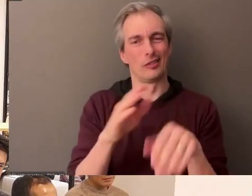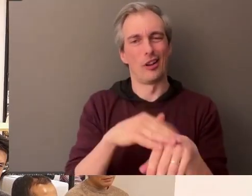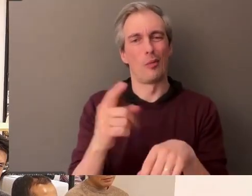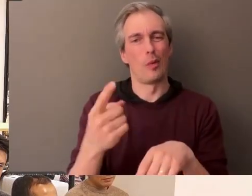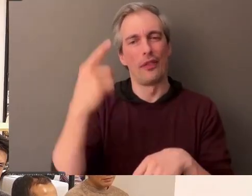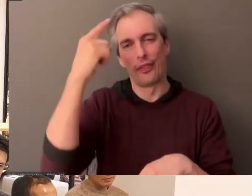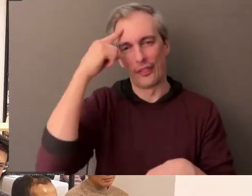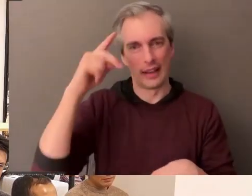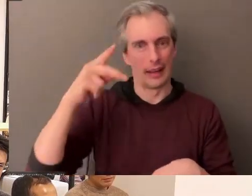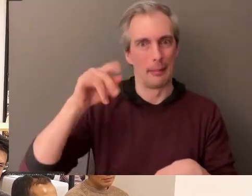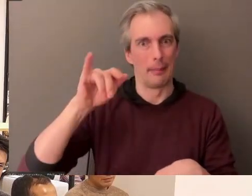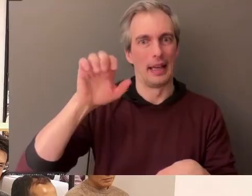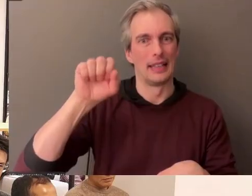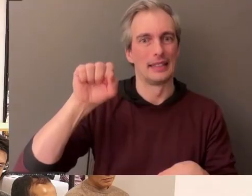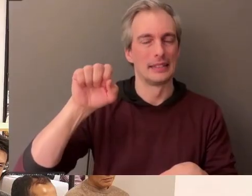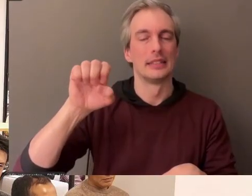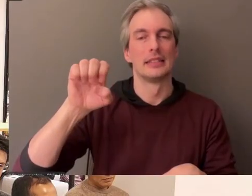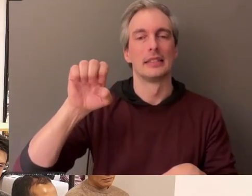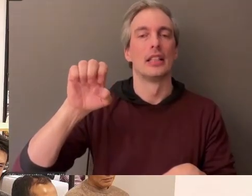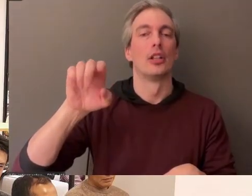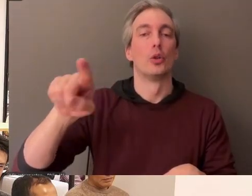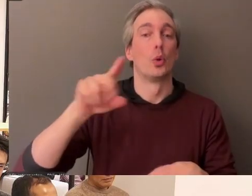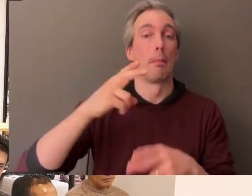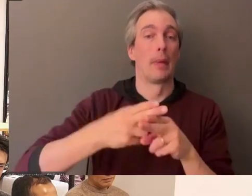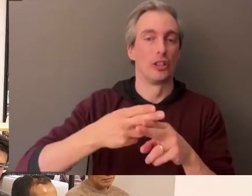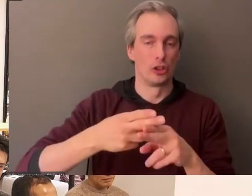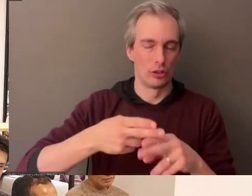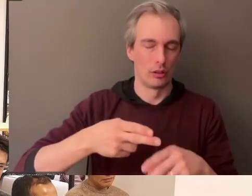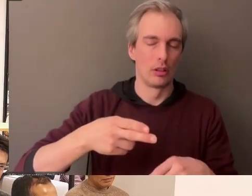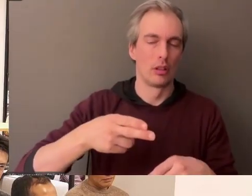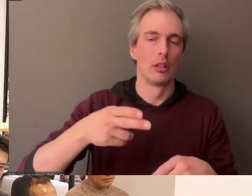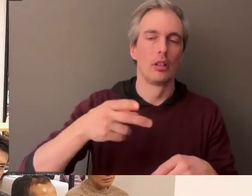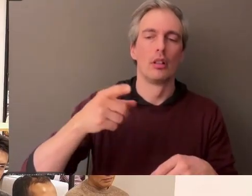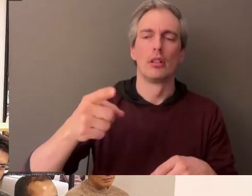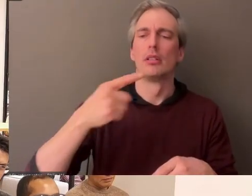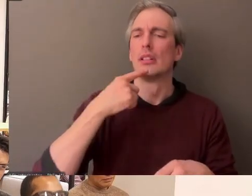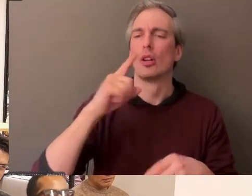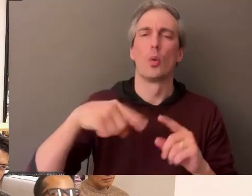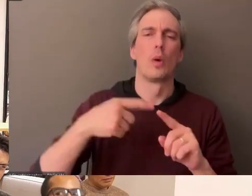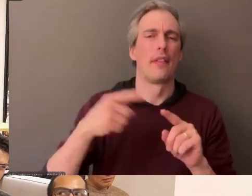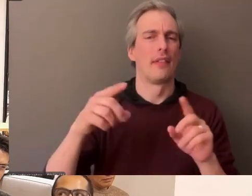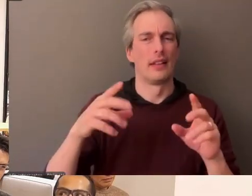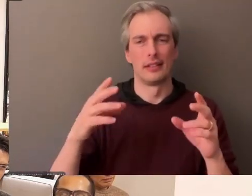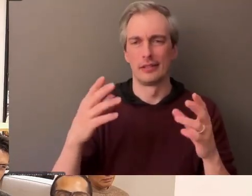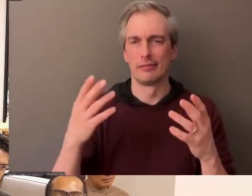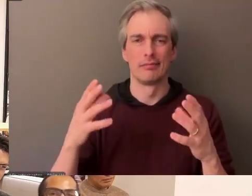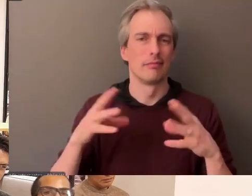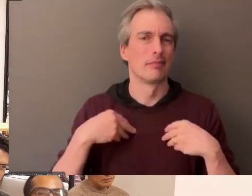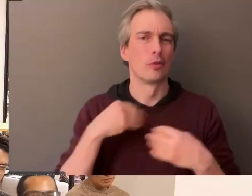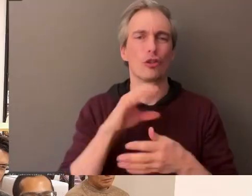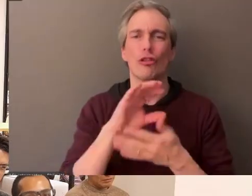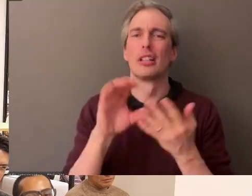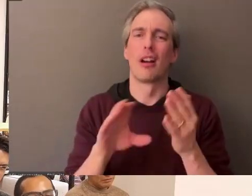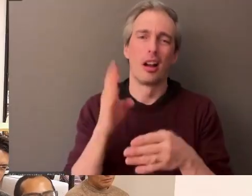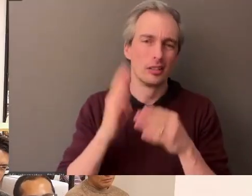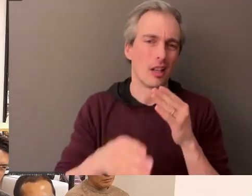all of these acceptance criteria are done, people will actually start asking some very interesting questions. Ambiguous questions.